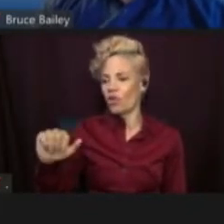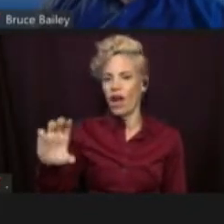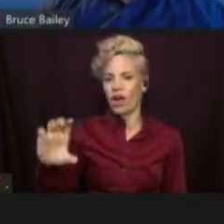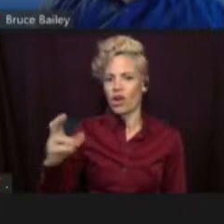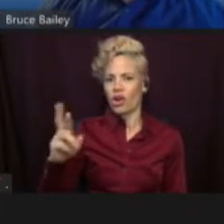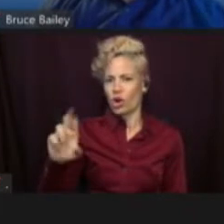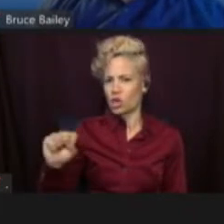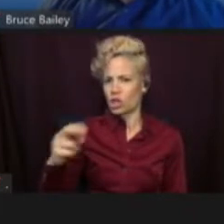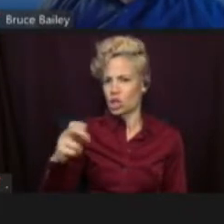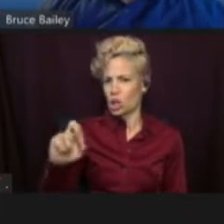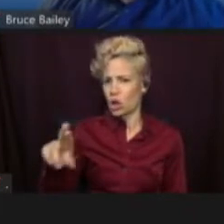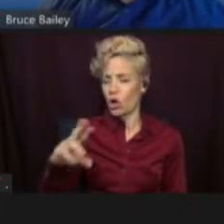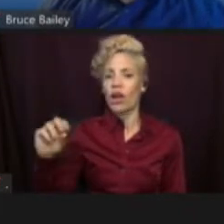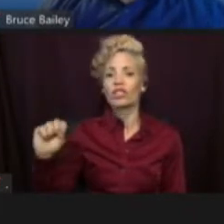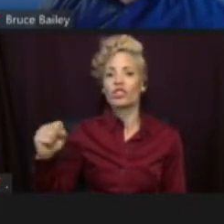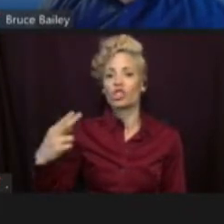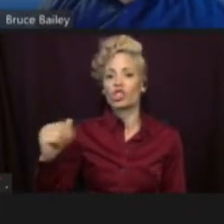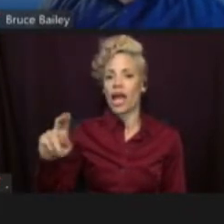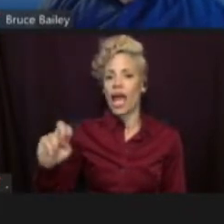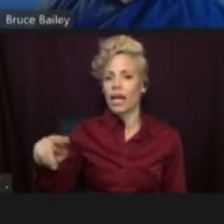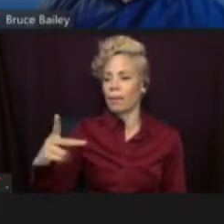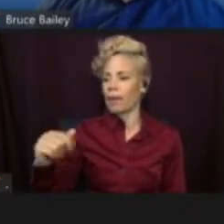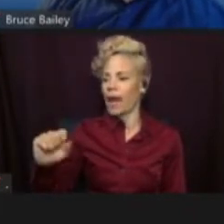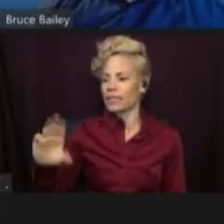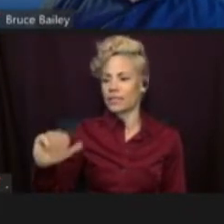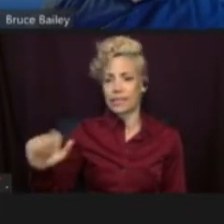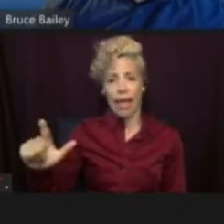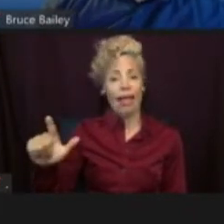Ms. Shannon Pascal, who is known to the 508 community,